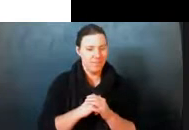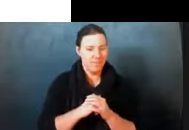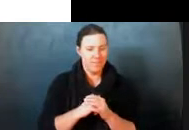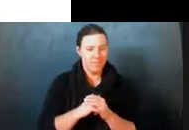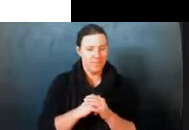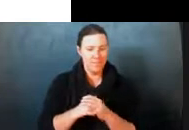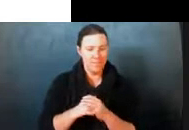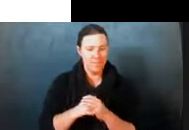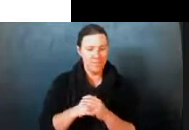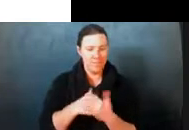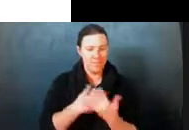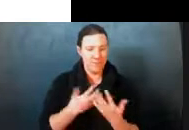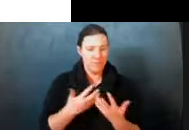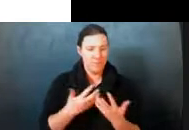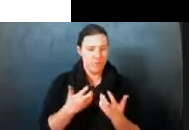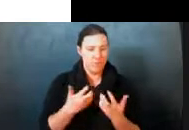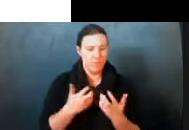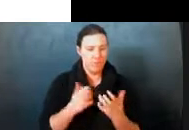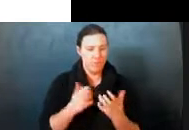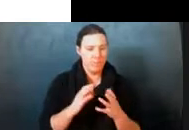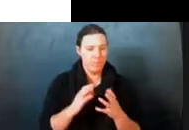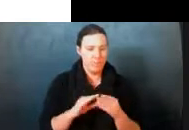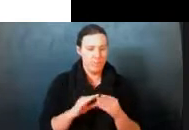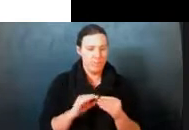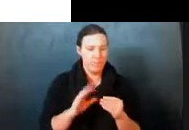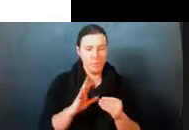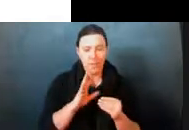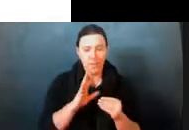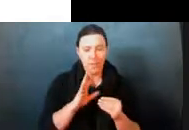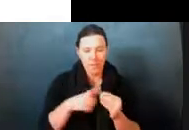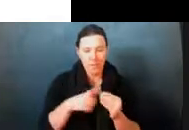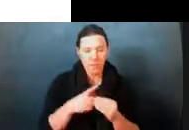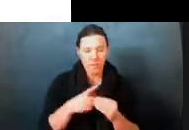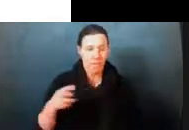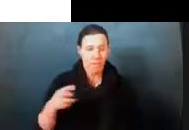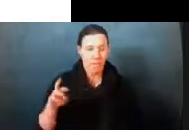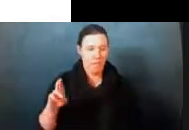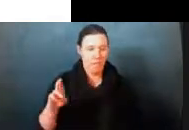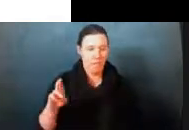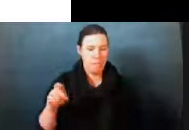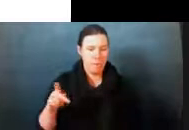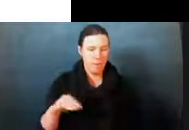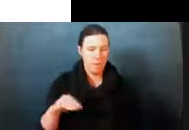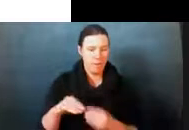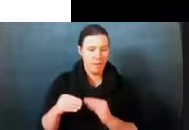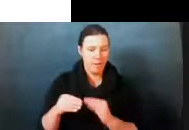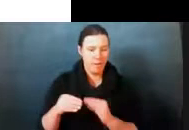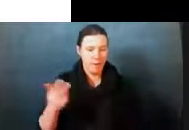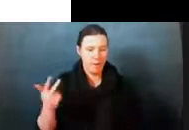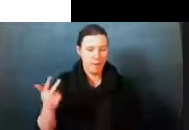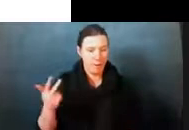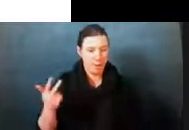I want to talk about your prompt number three, about healthcare professionals and how we can improve healthcare.